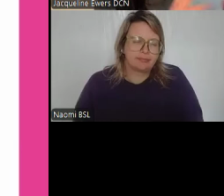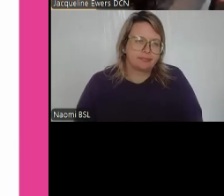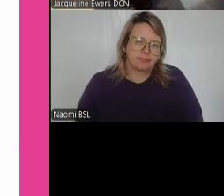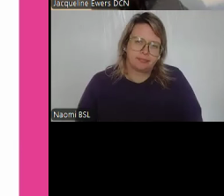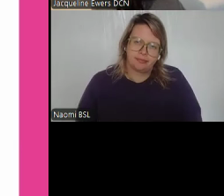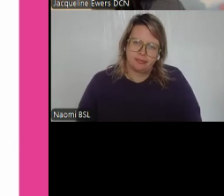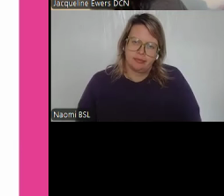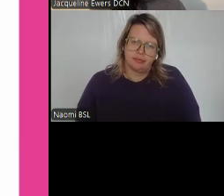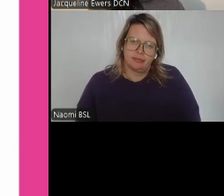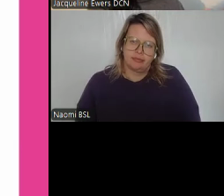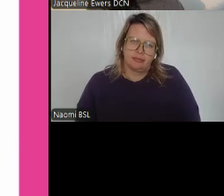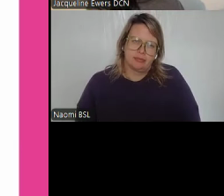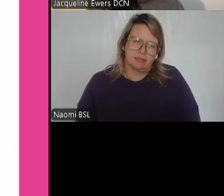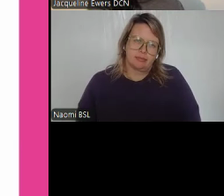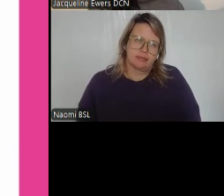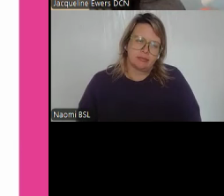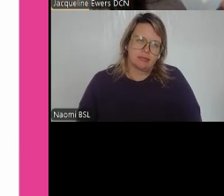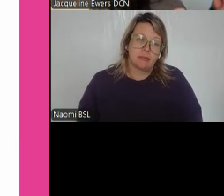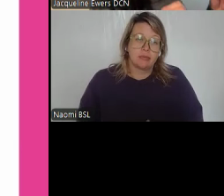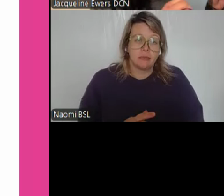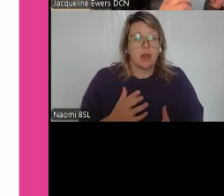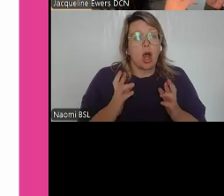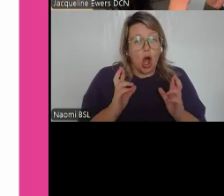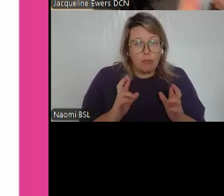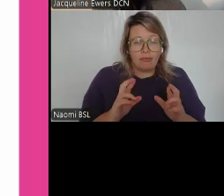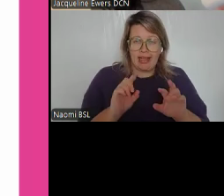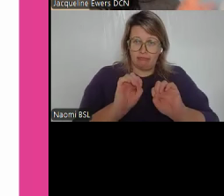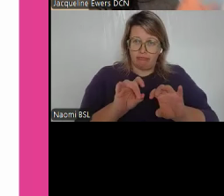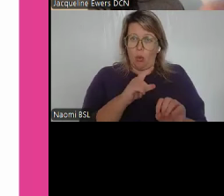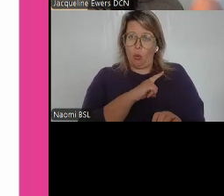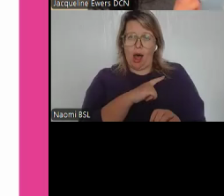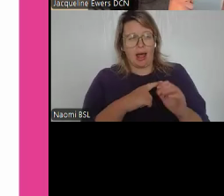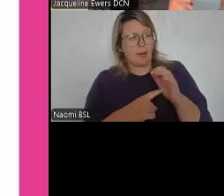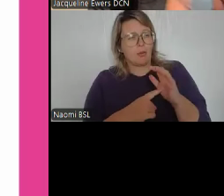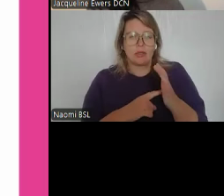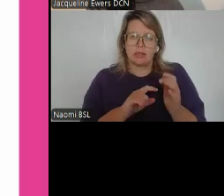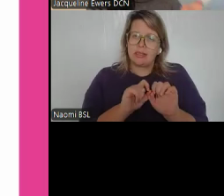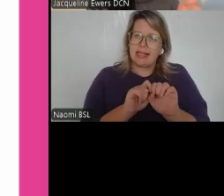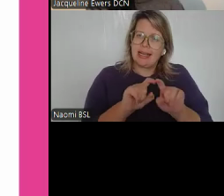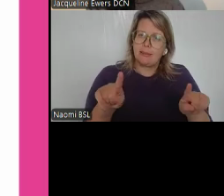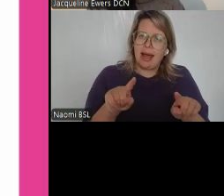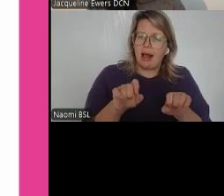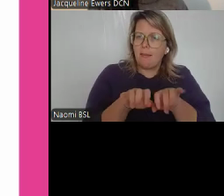Hopefully, why email marketing matters has given you a picture of why email is still relevant and important.